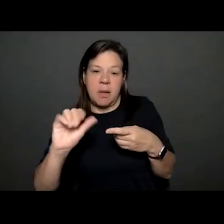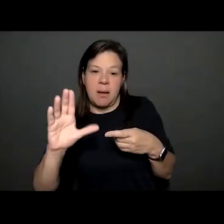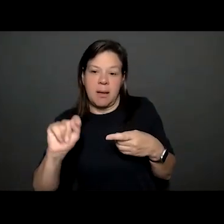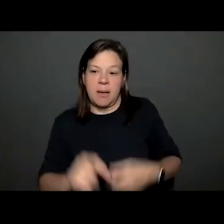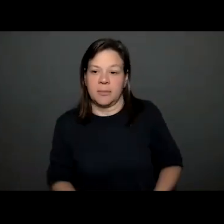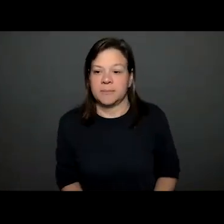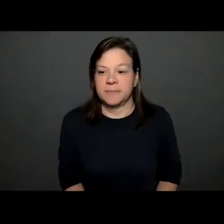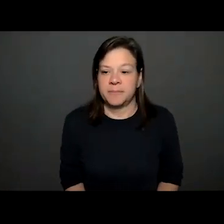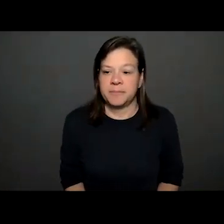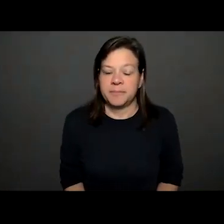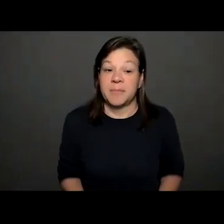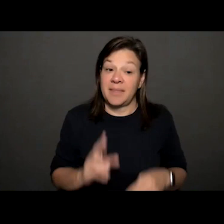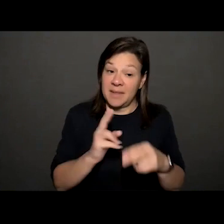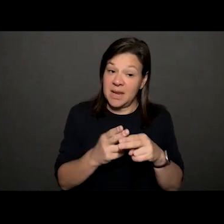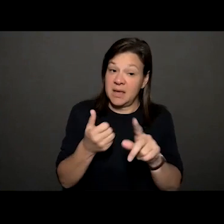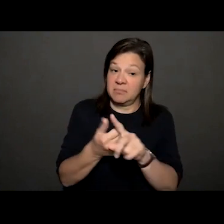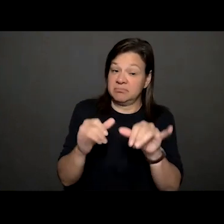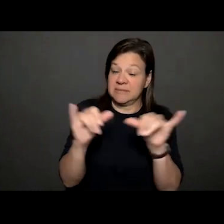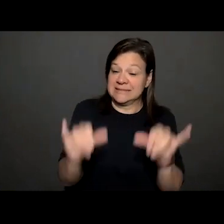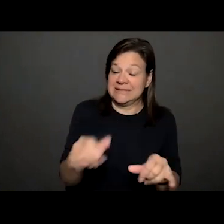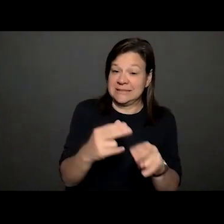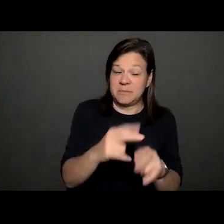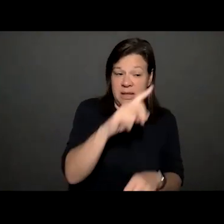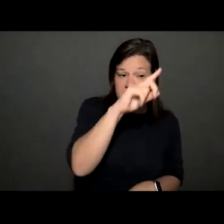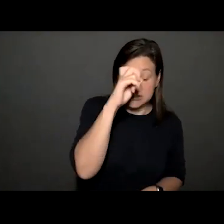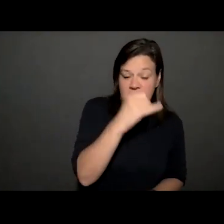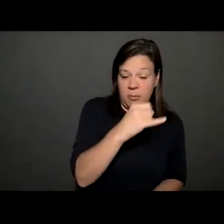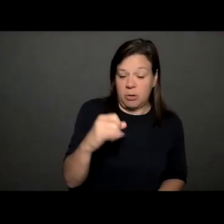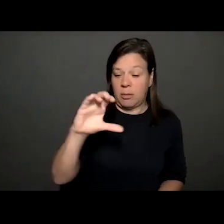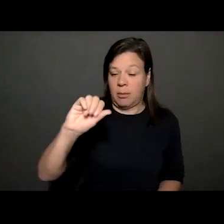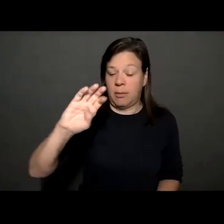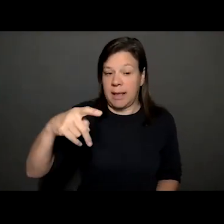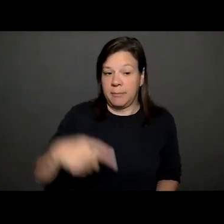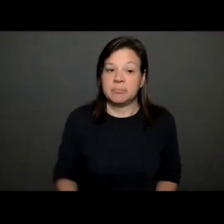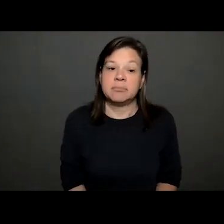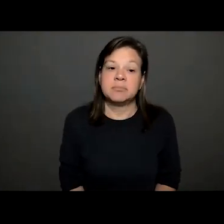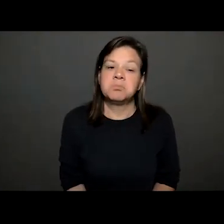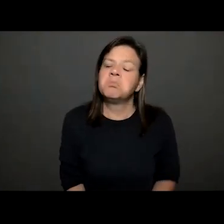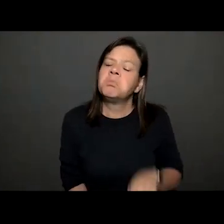AND BASICALLY THIS IS A VARIABLE THAT YOU USE LATER